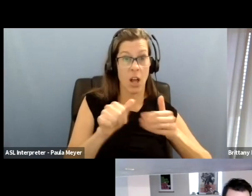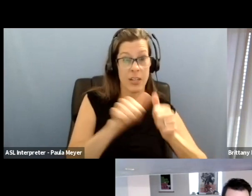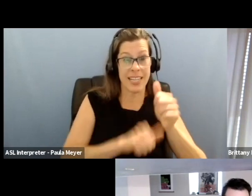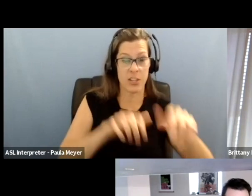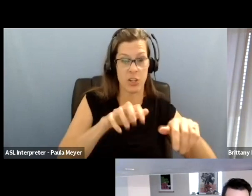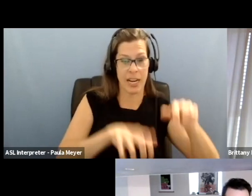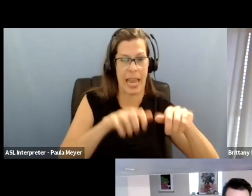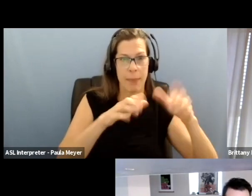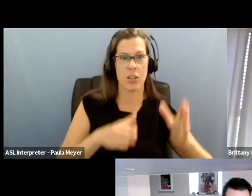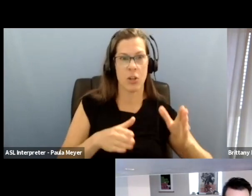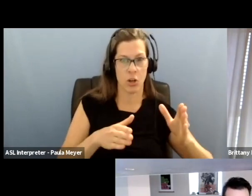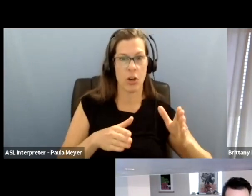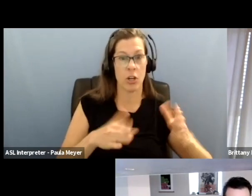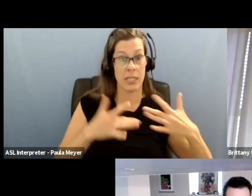And they are typically